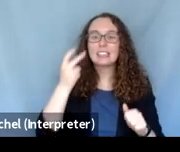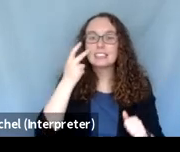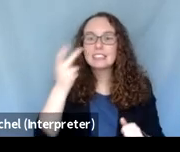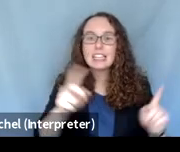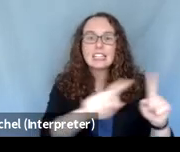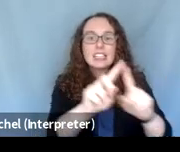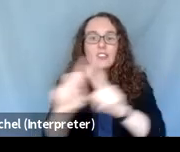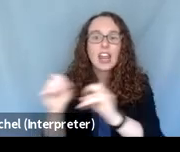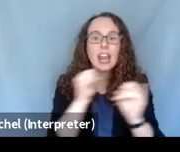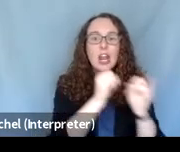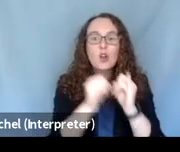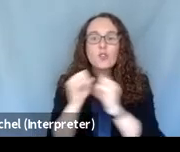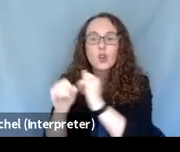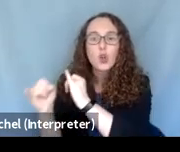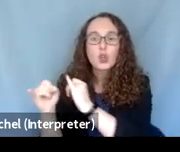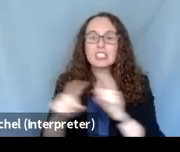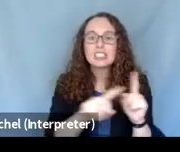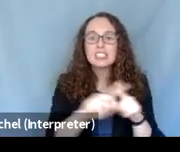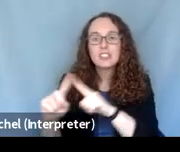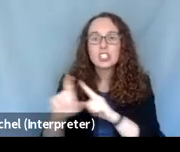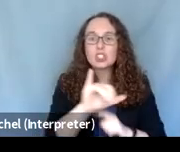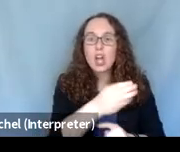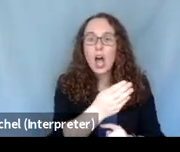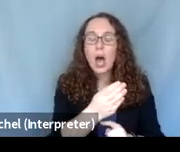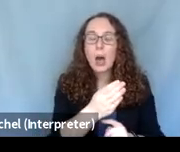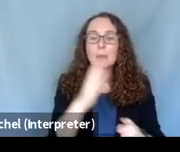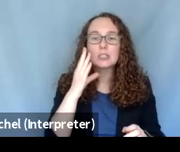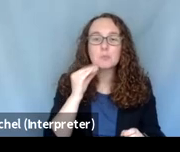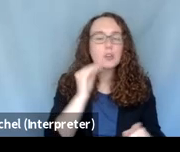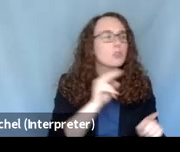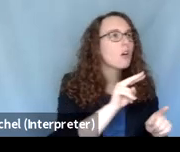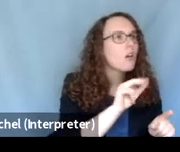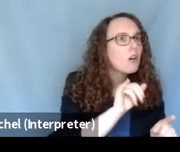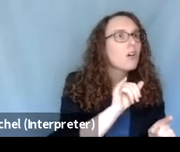sign up for it. They have exploration where you can kind of plug in some